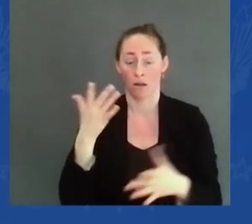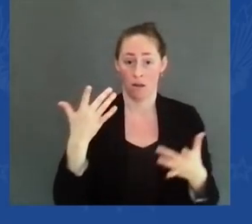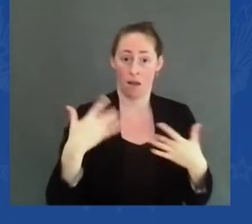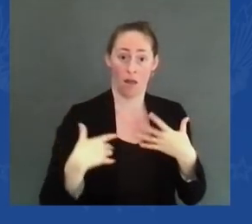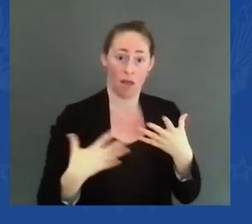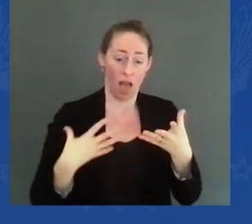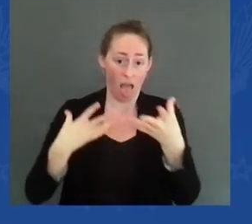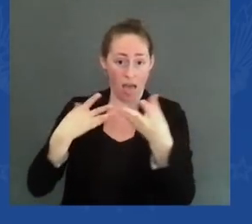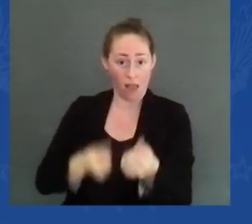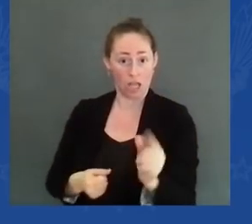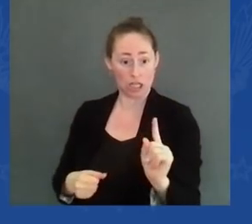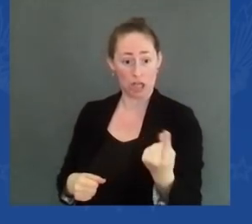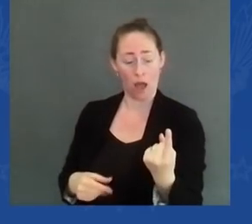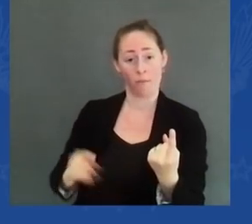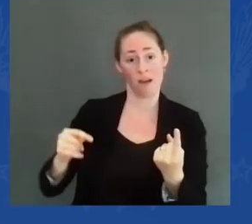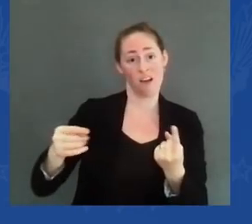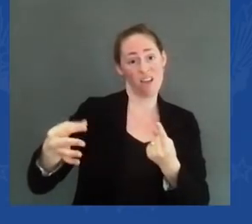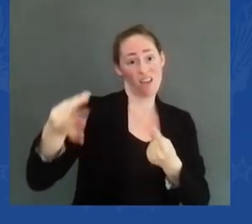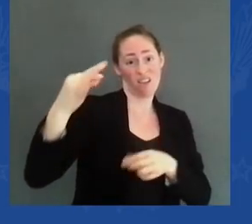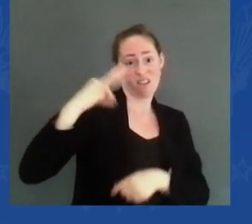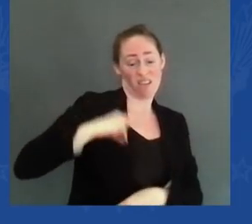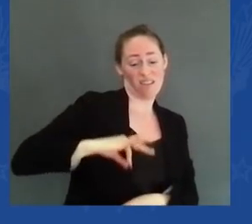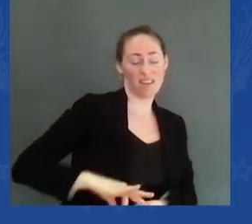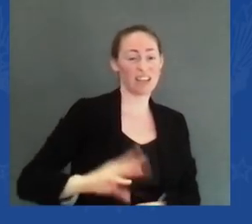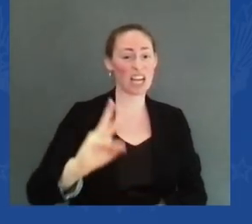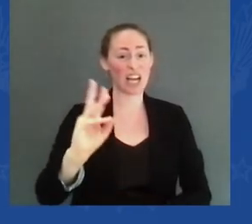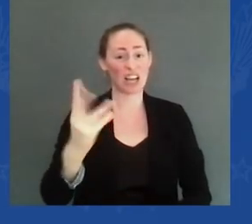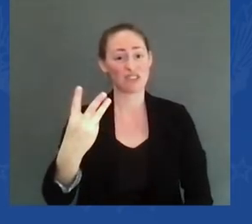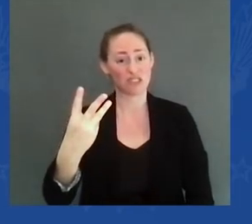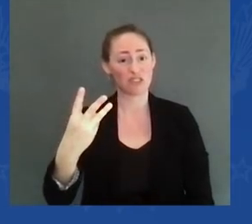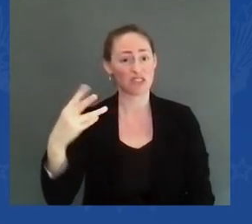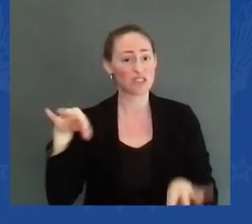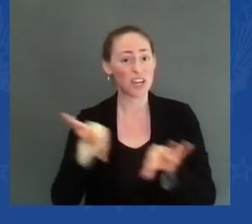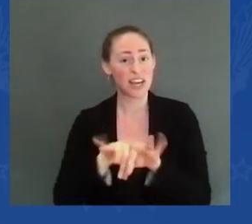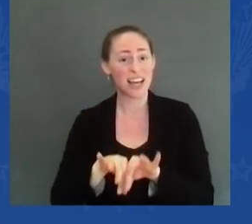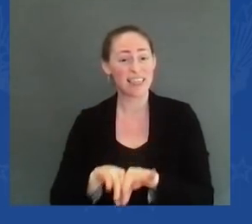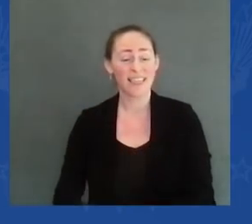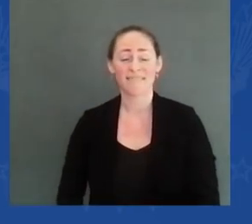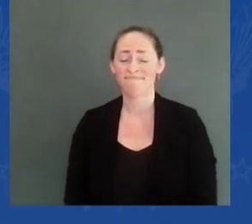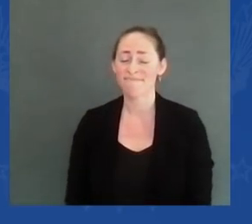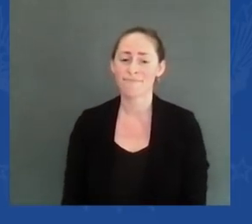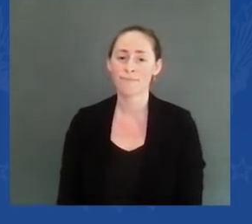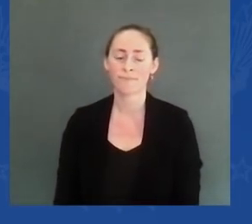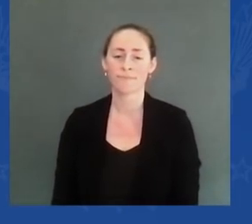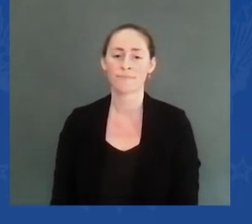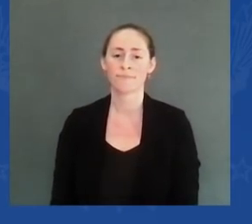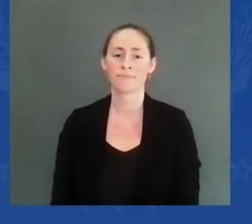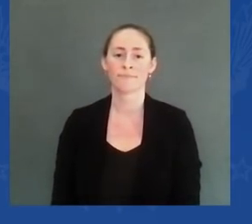Because the next time disaster strikes, the flood is contained, the fire doesn't spread as widely,